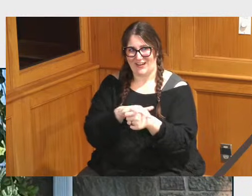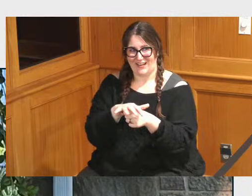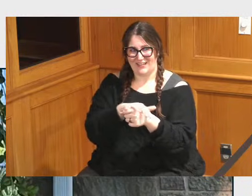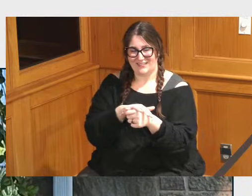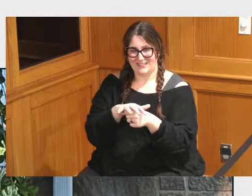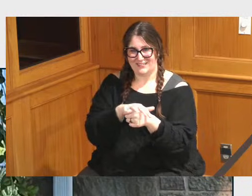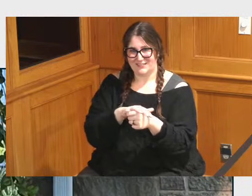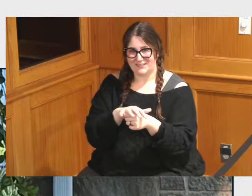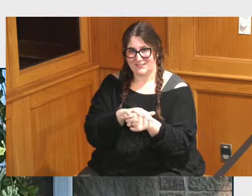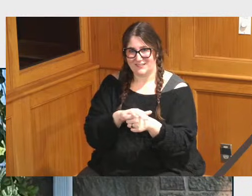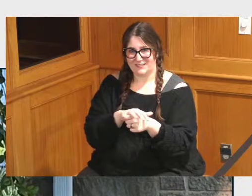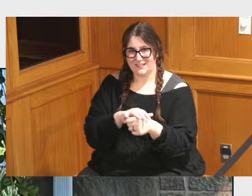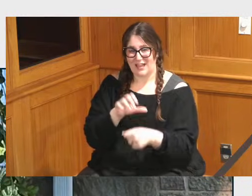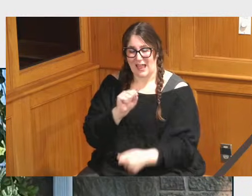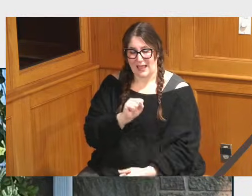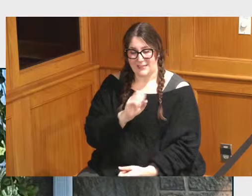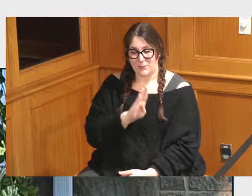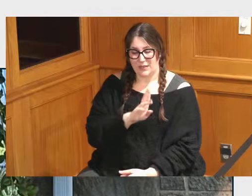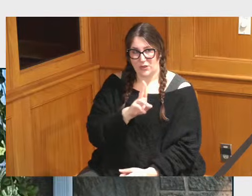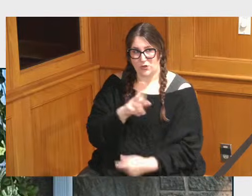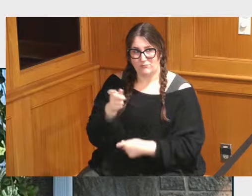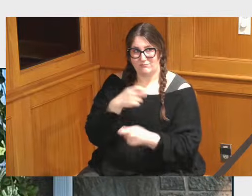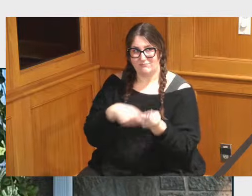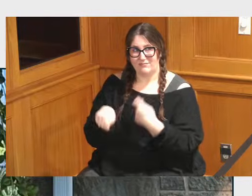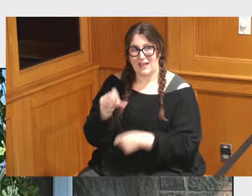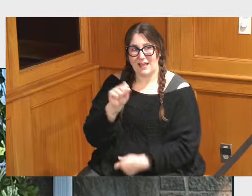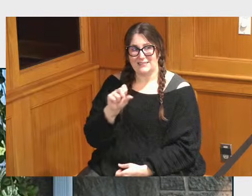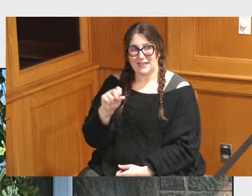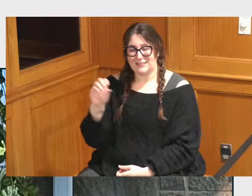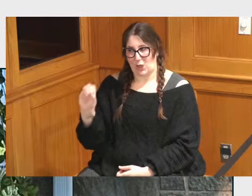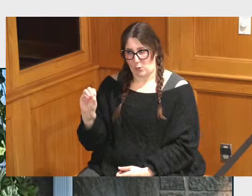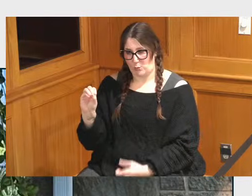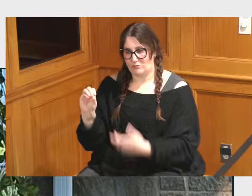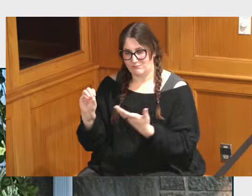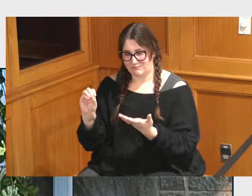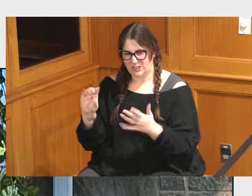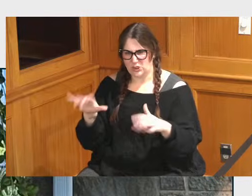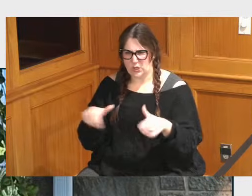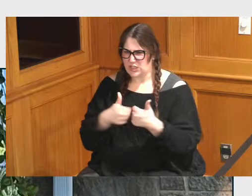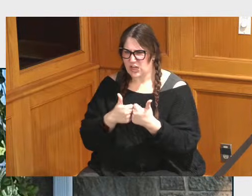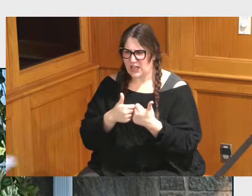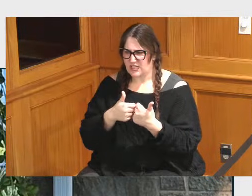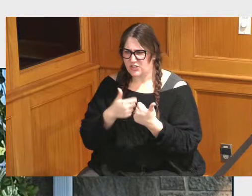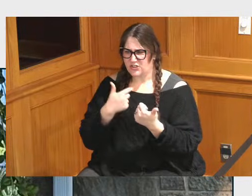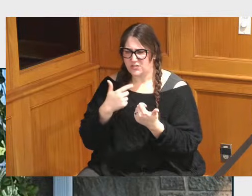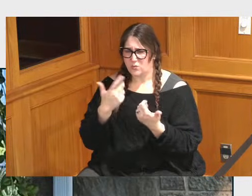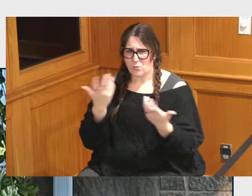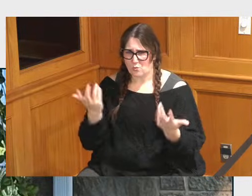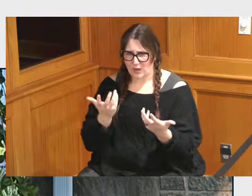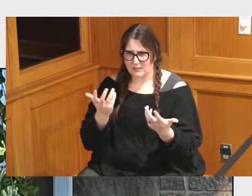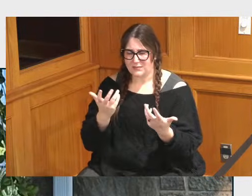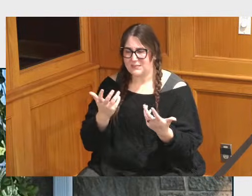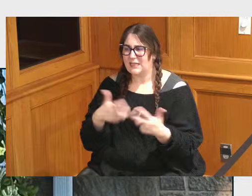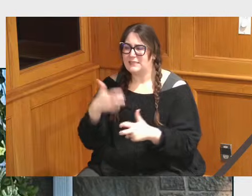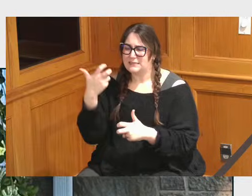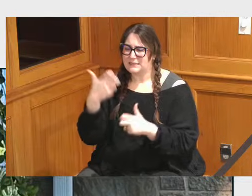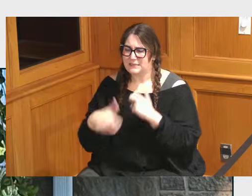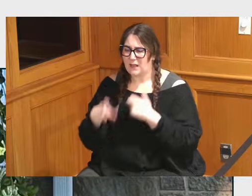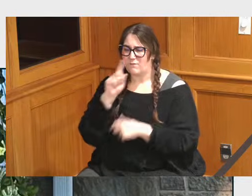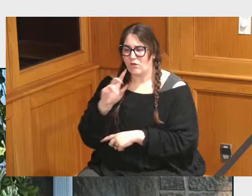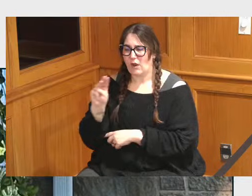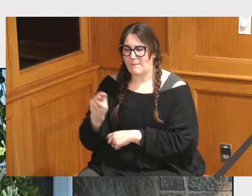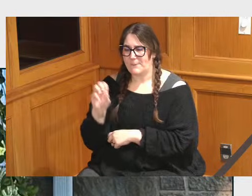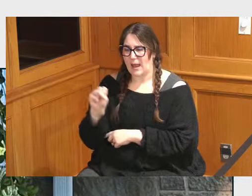substitute SBU for SSO. The challenge is is that it's difficult for MSD to remove many of the